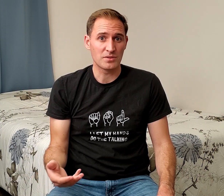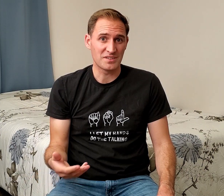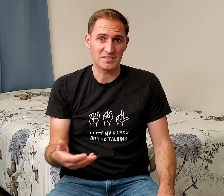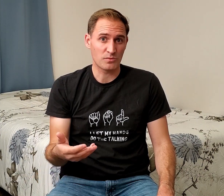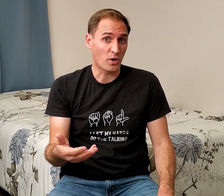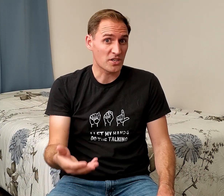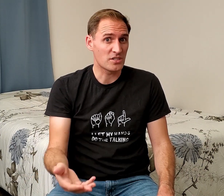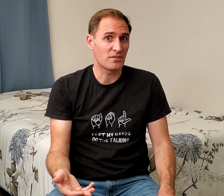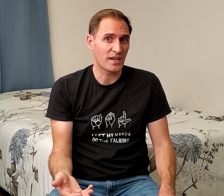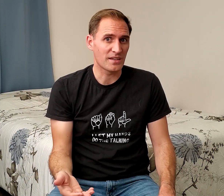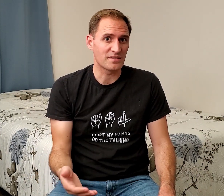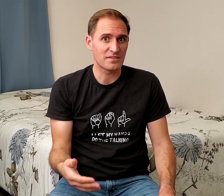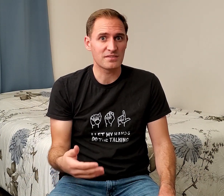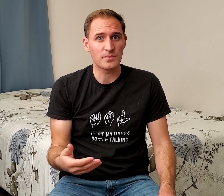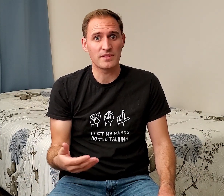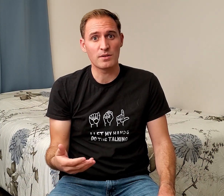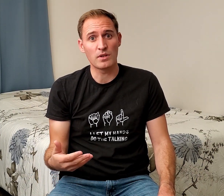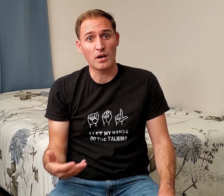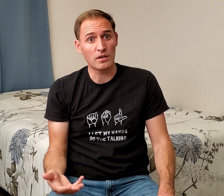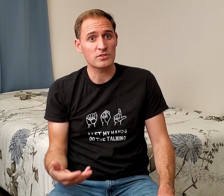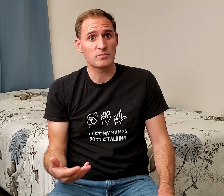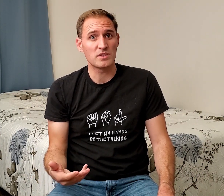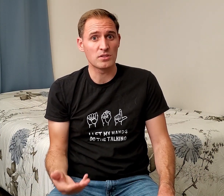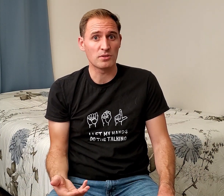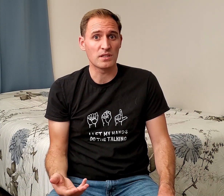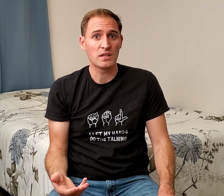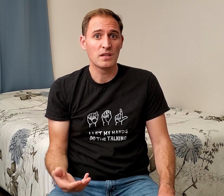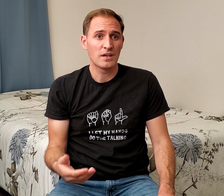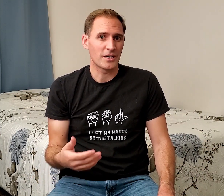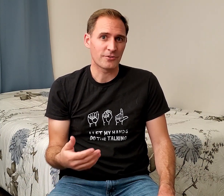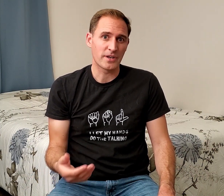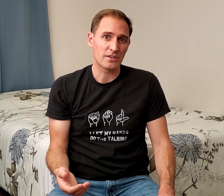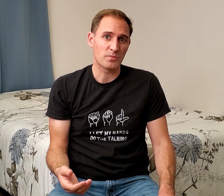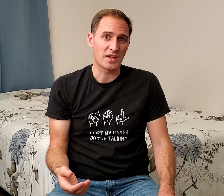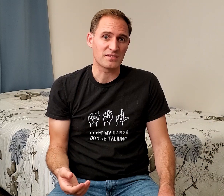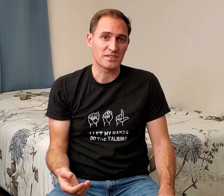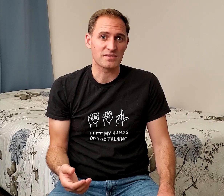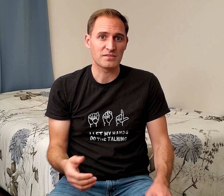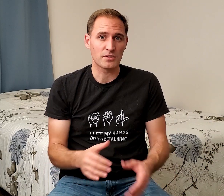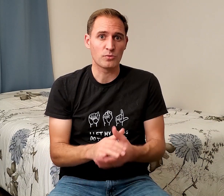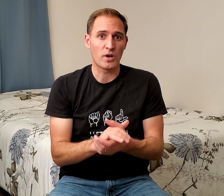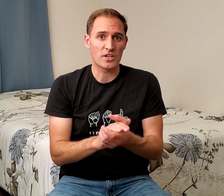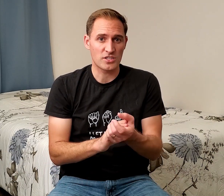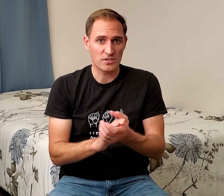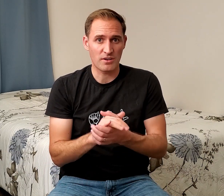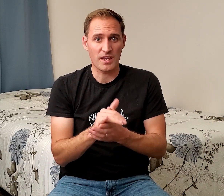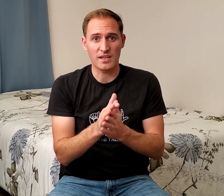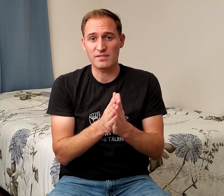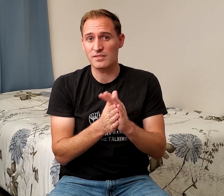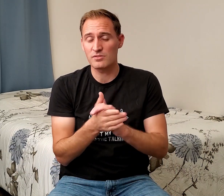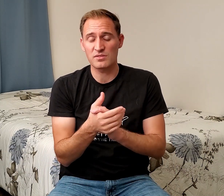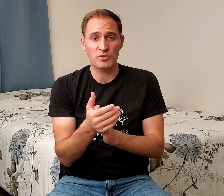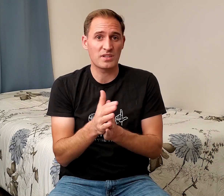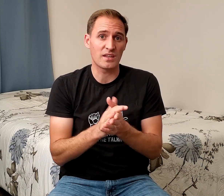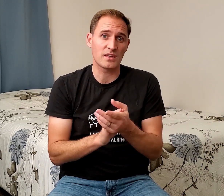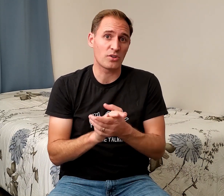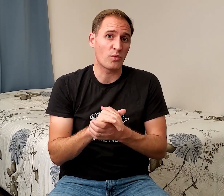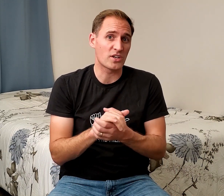is just washing your hands, this is something that we all should be doing on a regular basis, so washing your hands you just pretend that you're washing